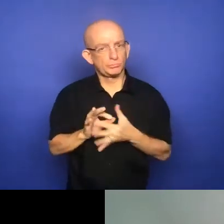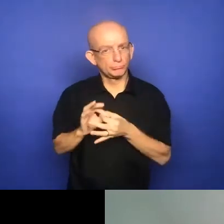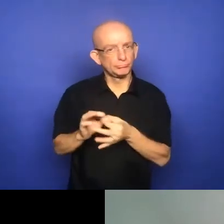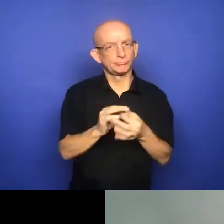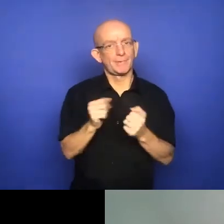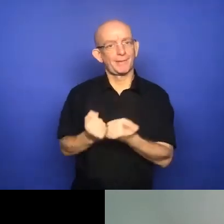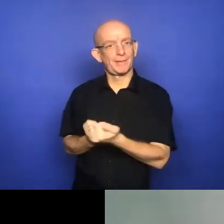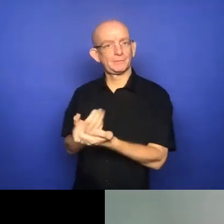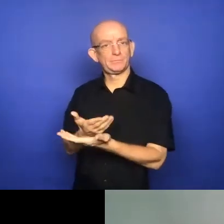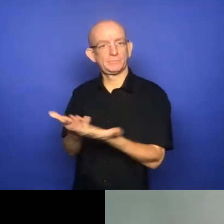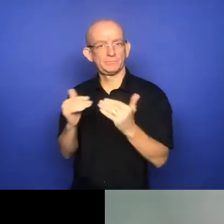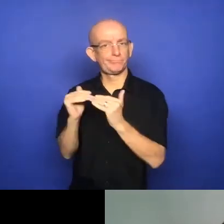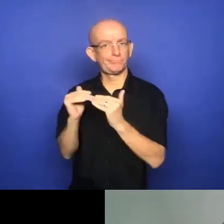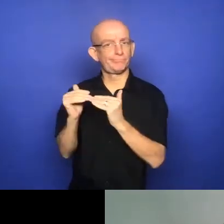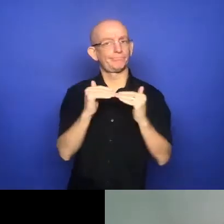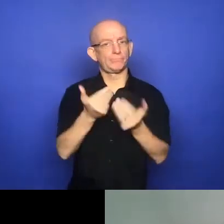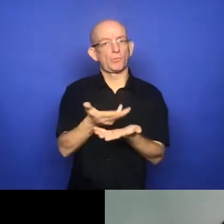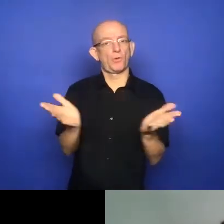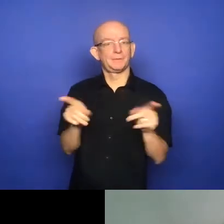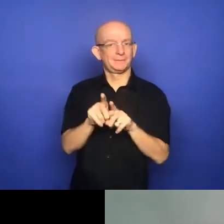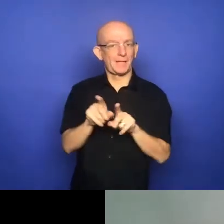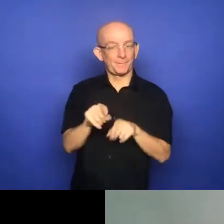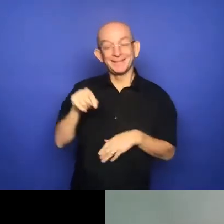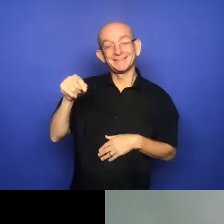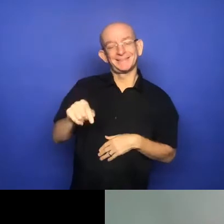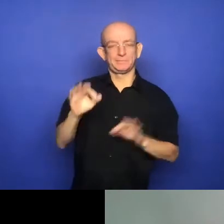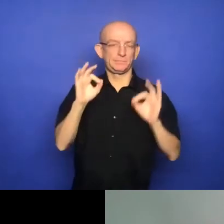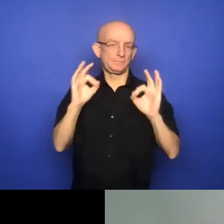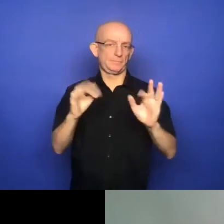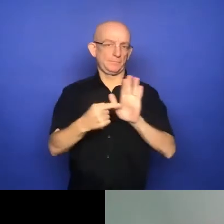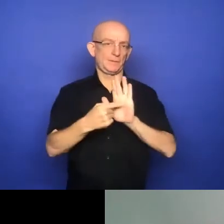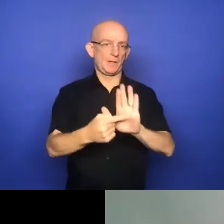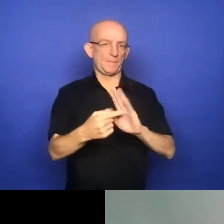an equal basis with others. This is an